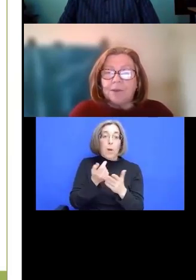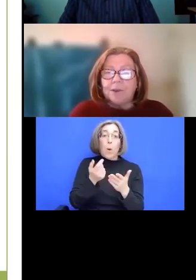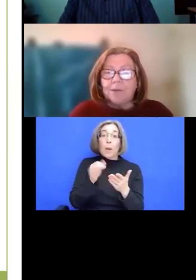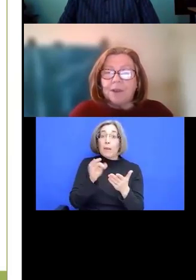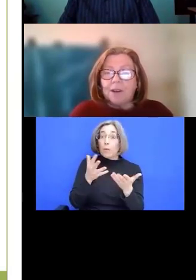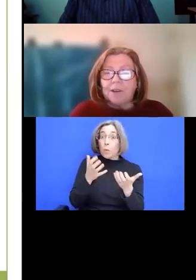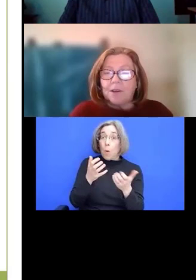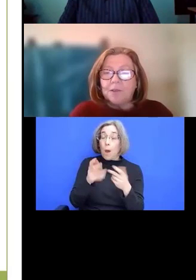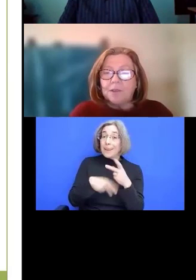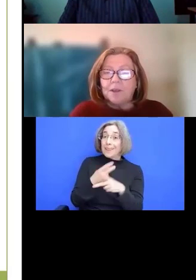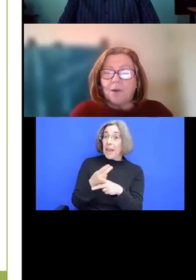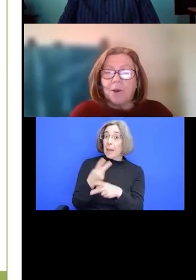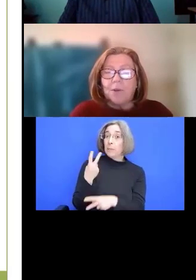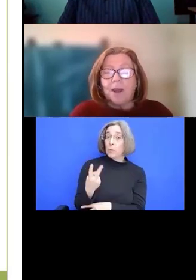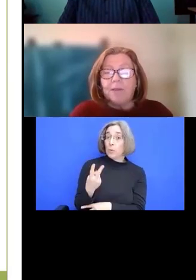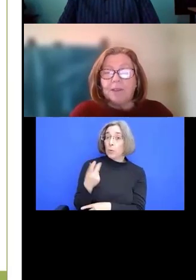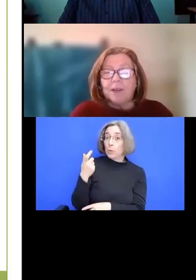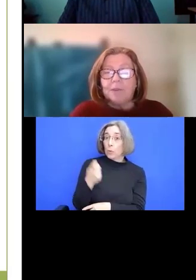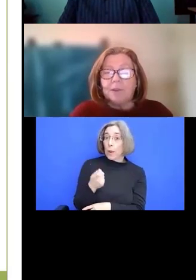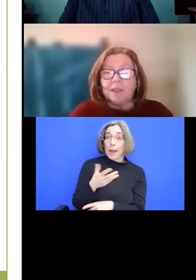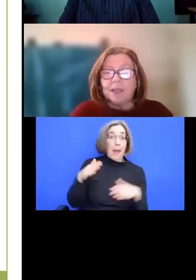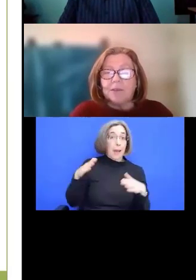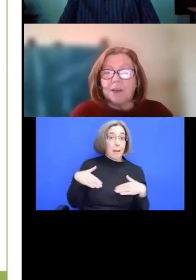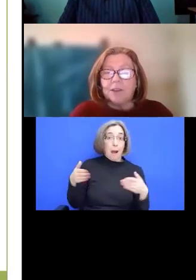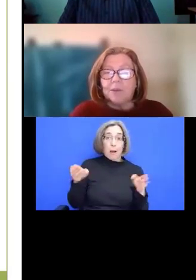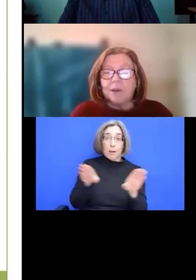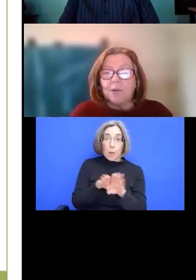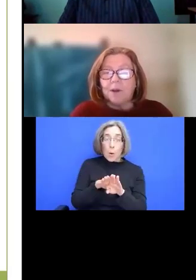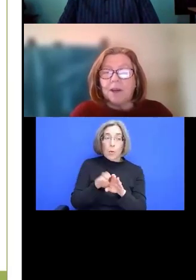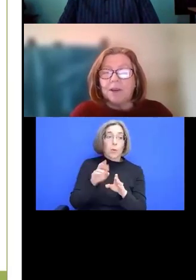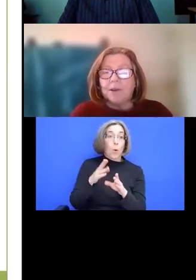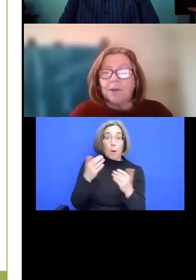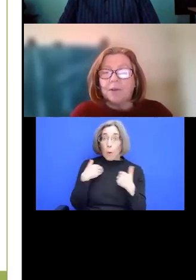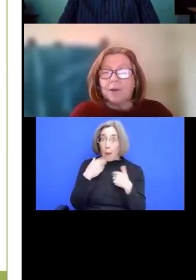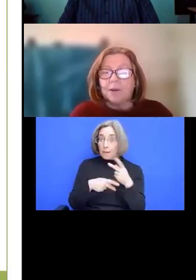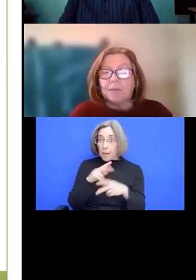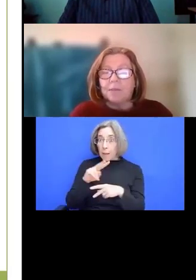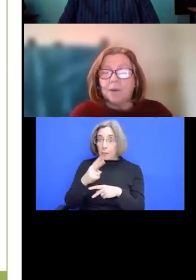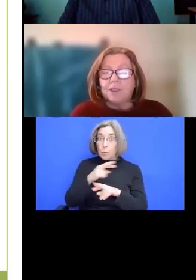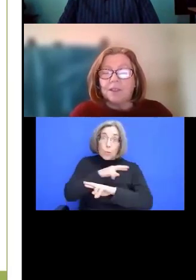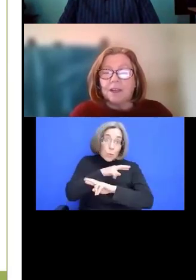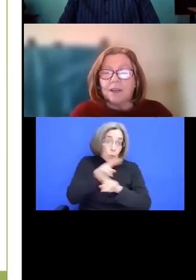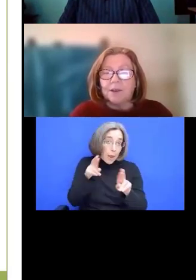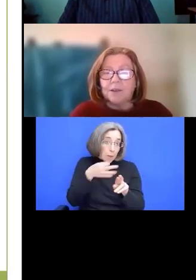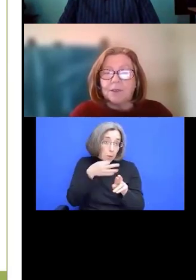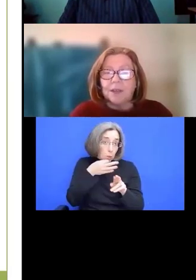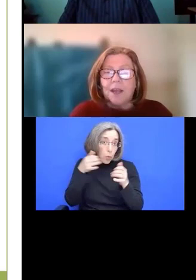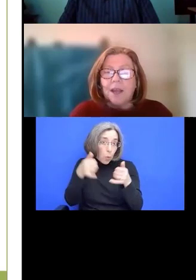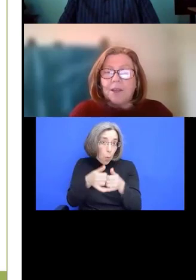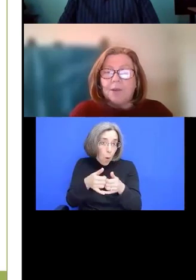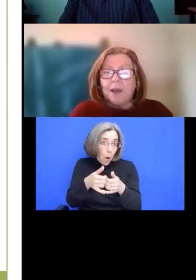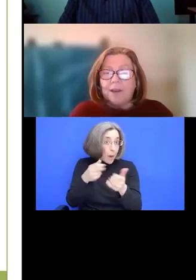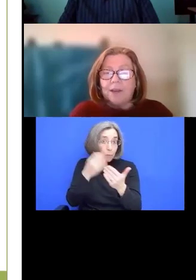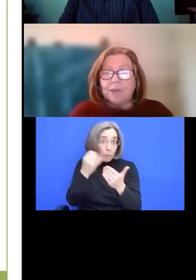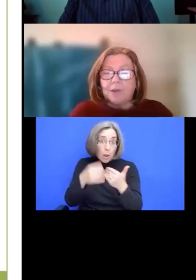and you have not closed or you have a Type 2 that's getting ready to be awarded and your project has not closed, you will have an interim.